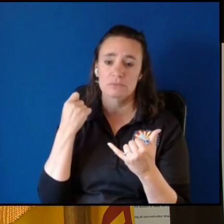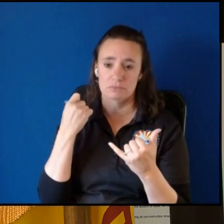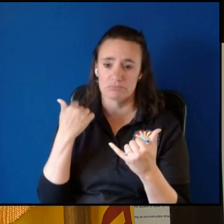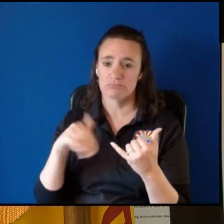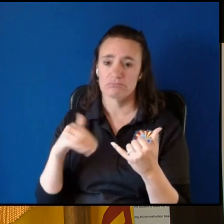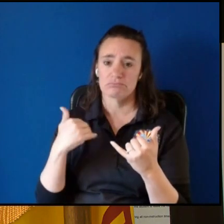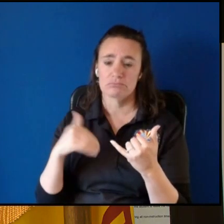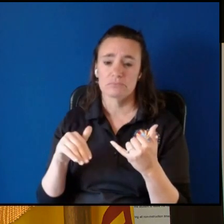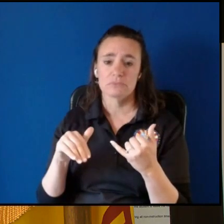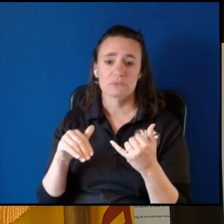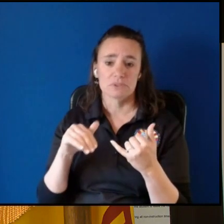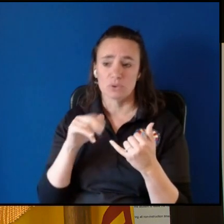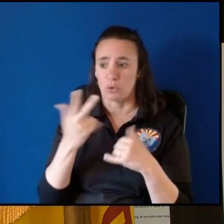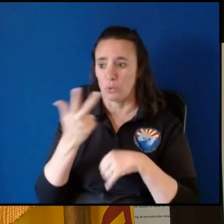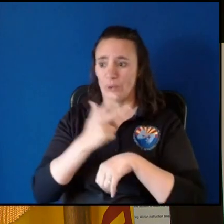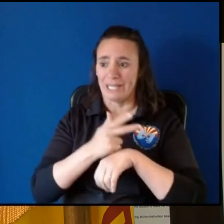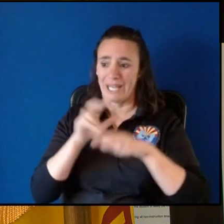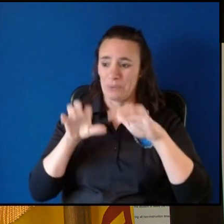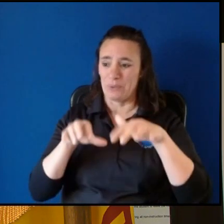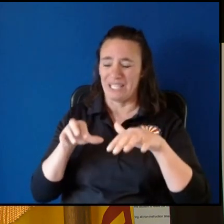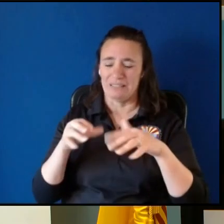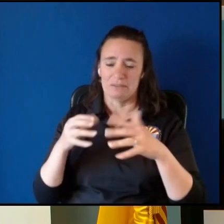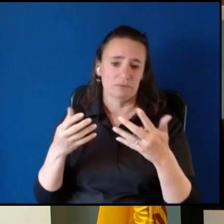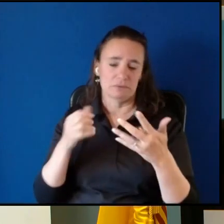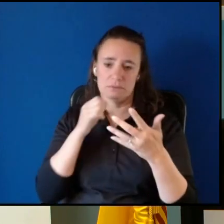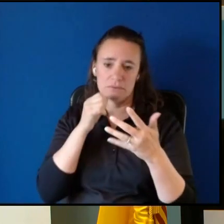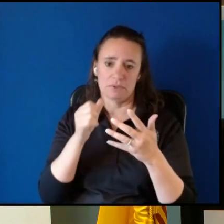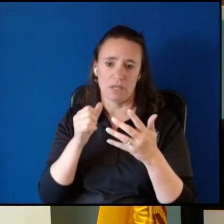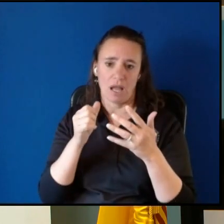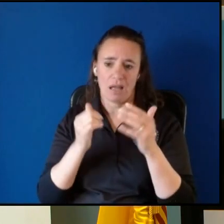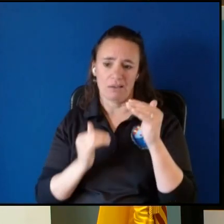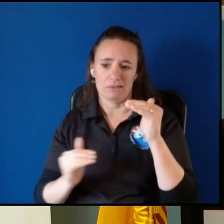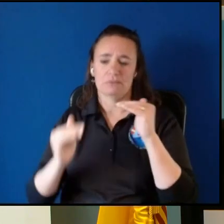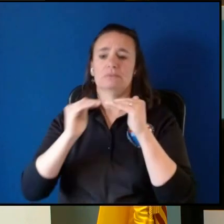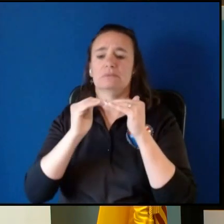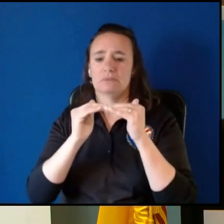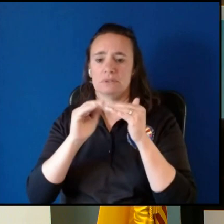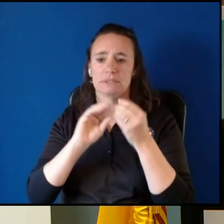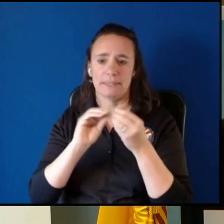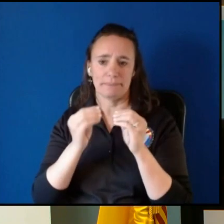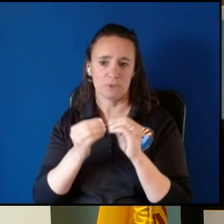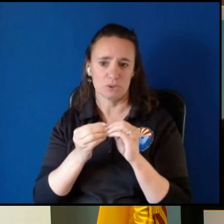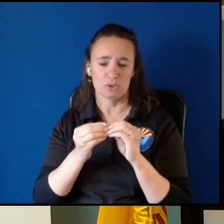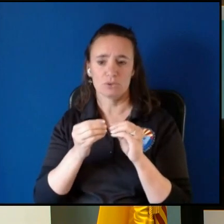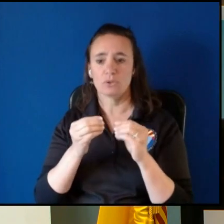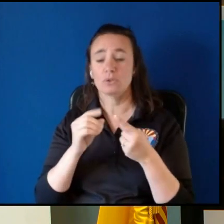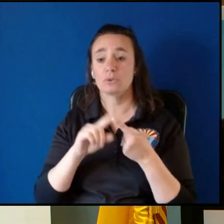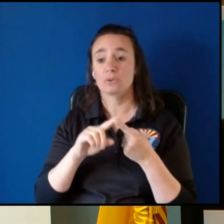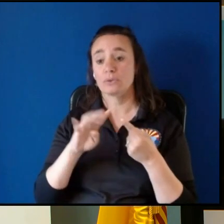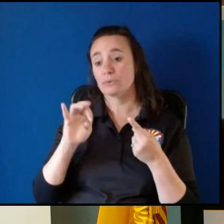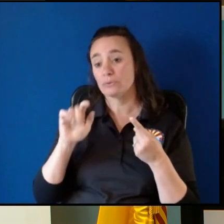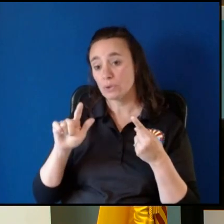to actually get us back up to where we should be. So, that means the fuels are dry and this won't put the fire out.